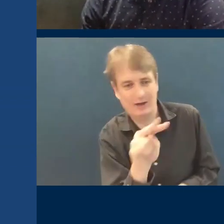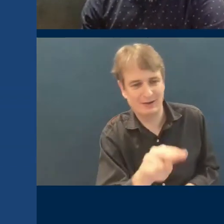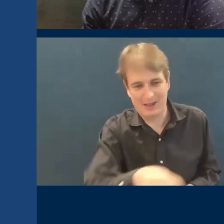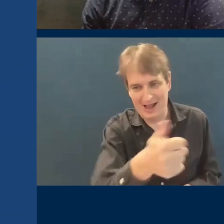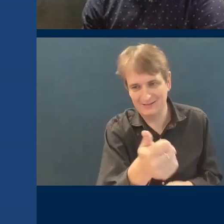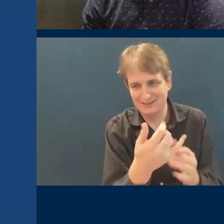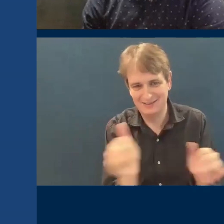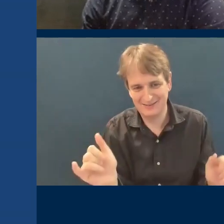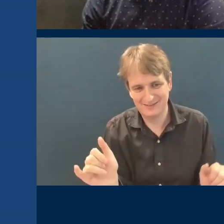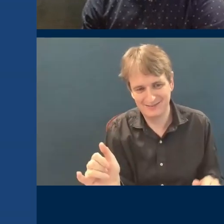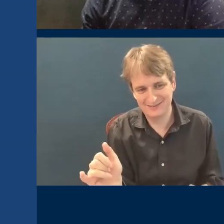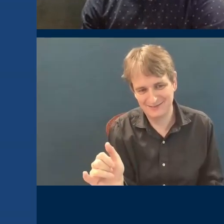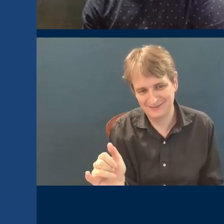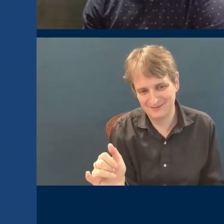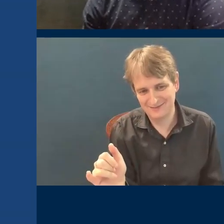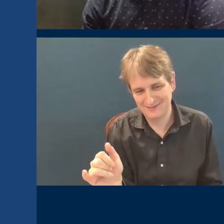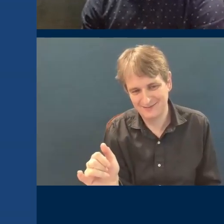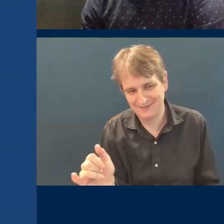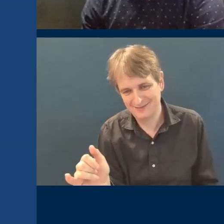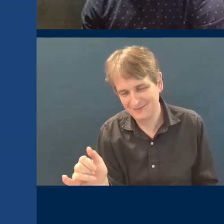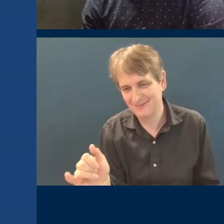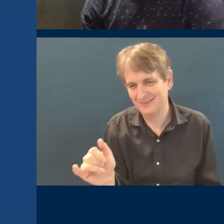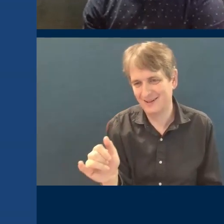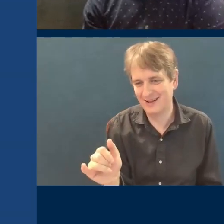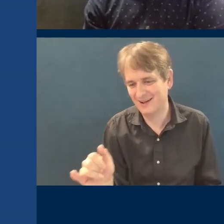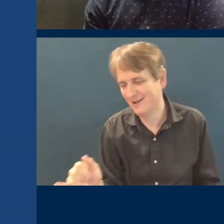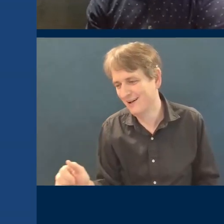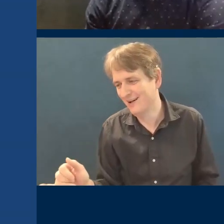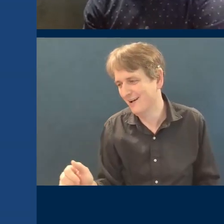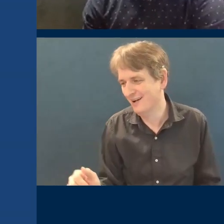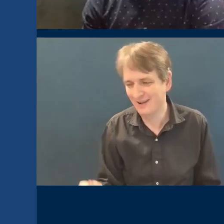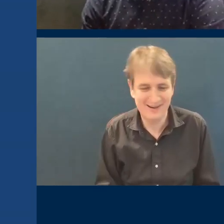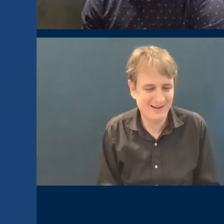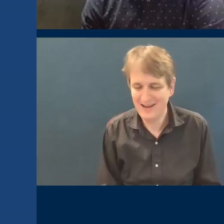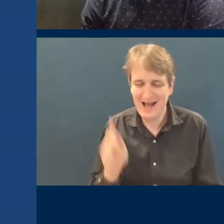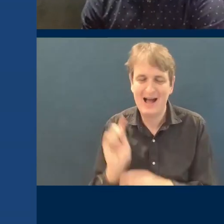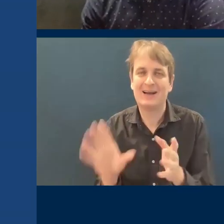You have to be aware that if you want them to look at something else, they can't look at the captions in something else at the same time.